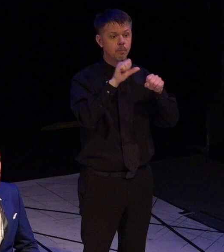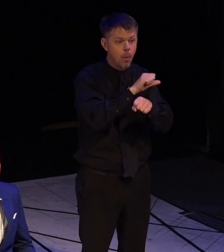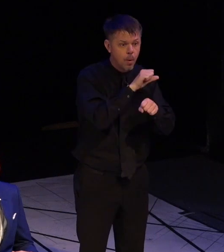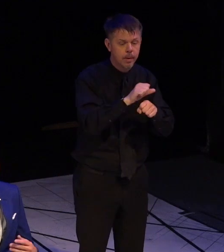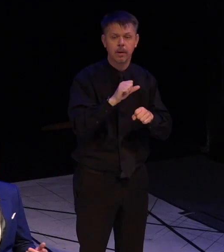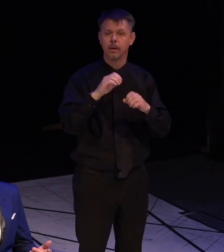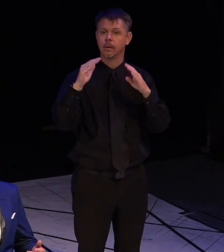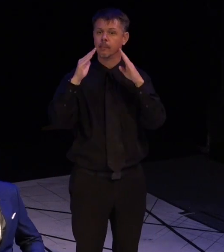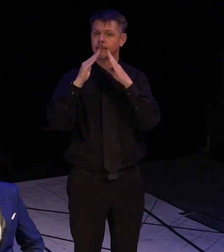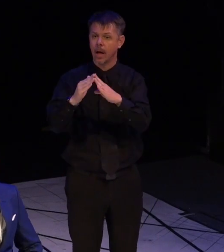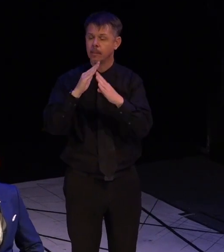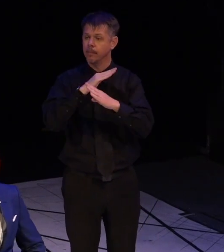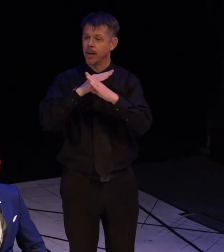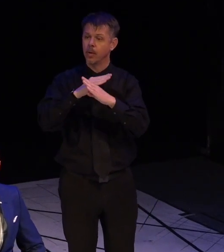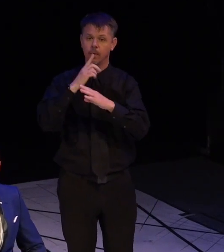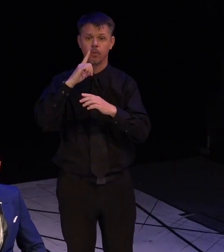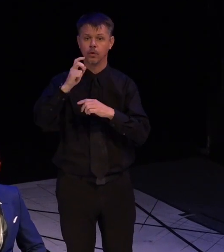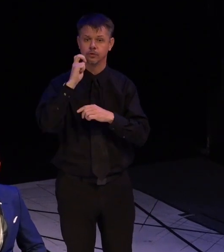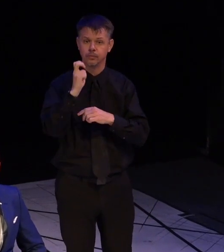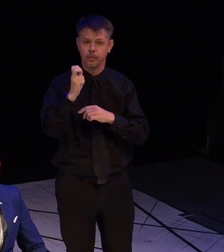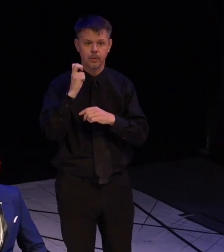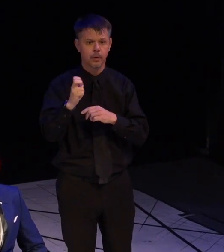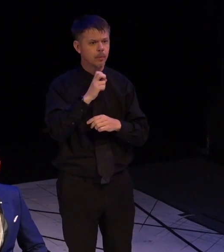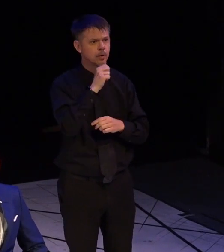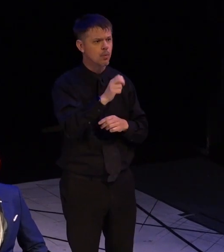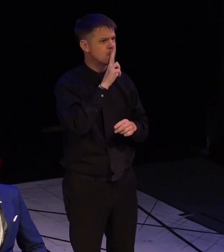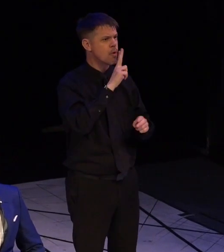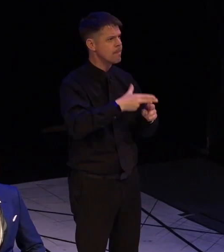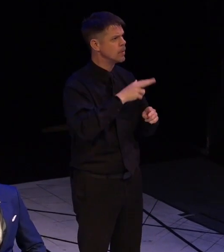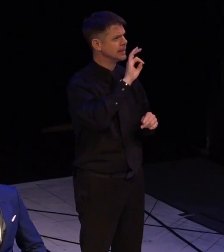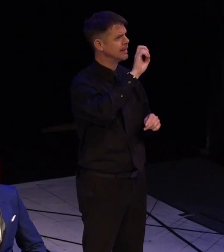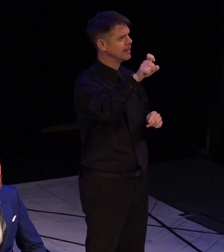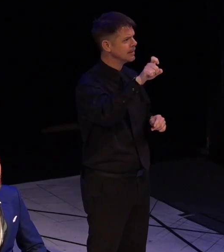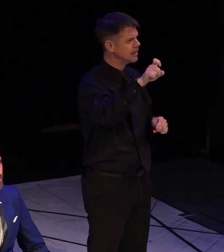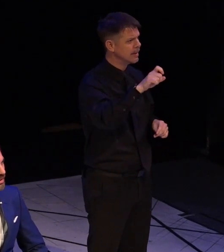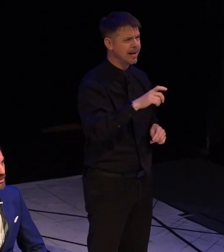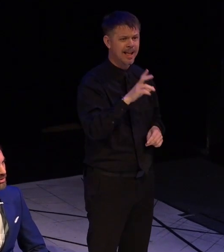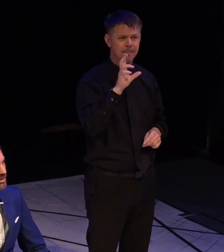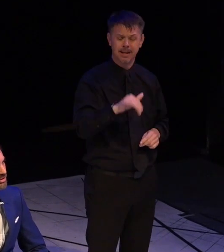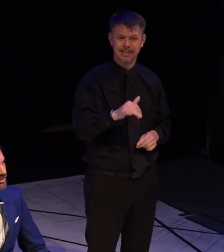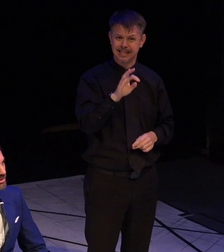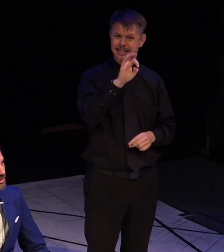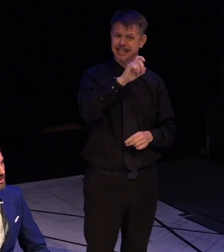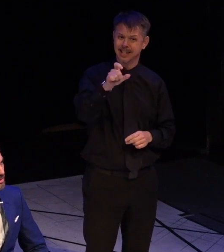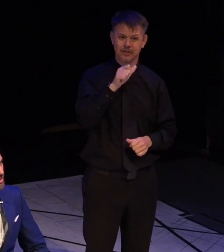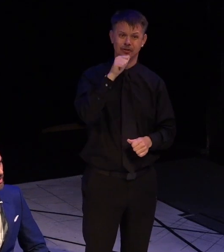We don't really talk about how sex can be a barrier, but sex isn't really the barrier, is it?